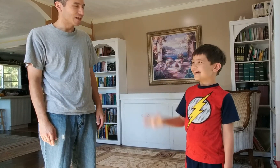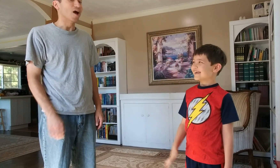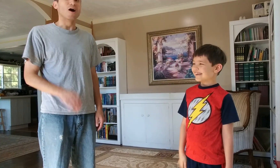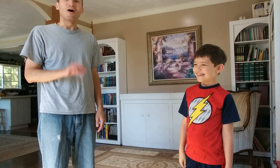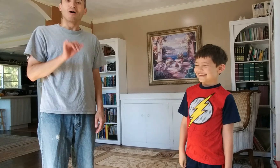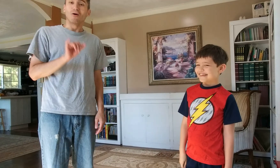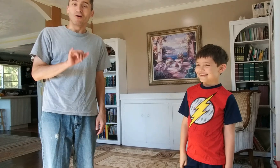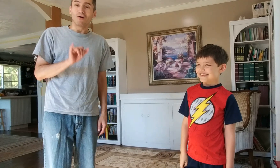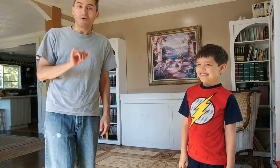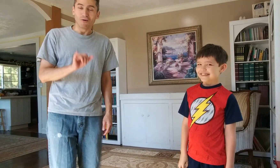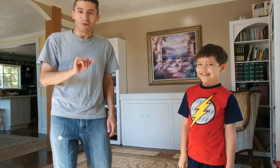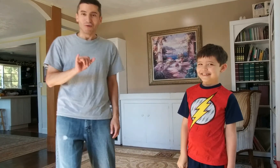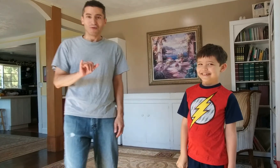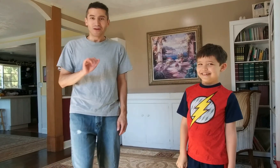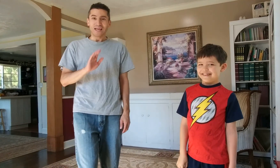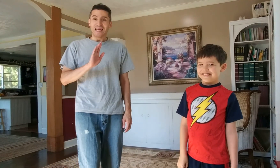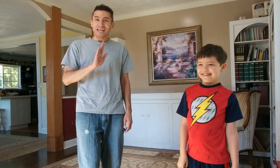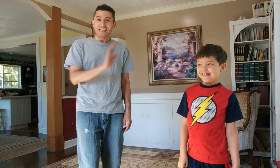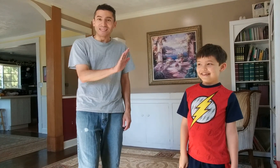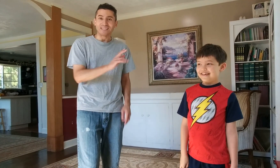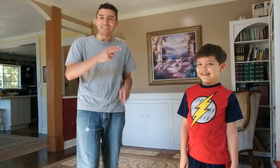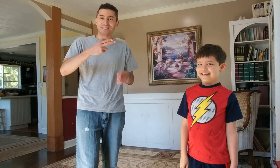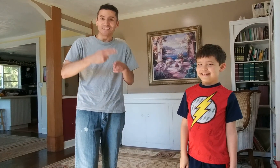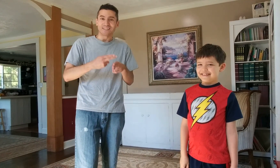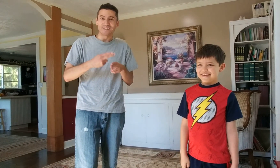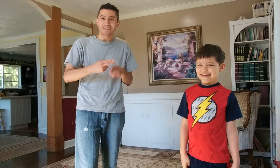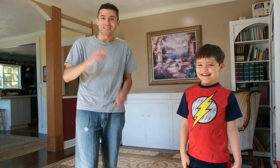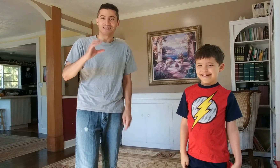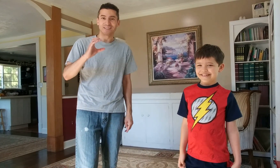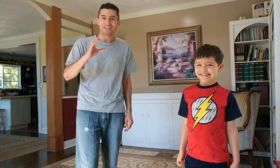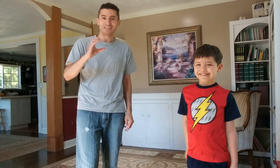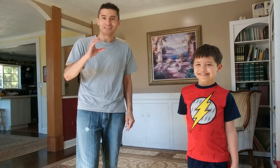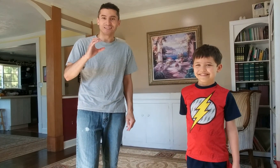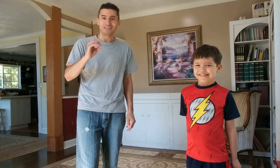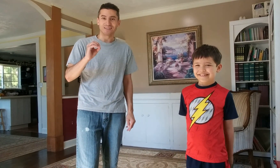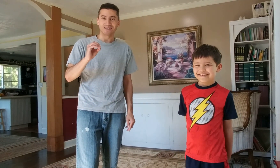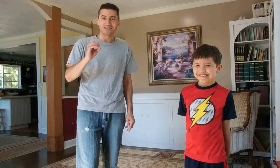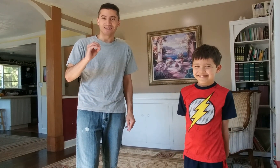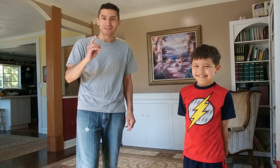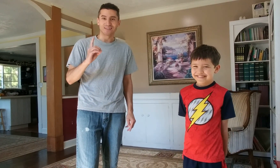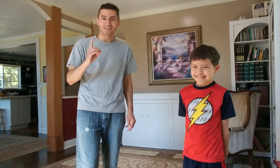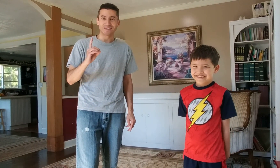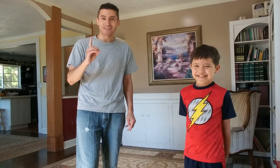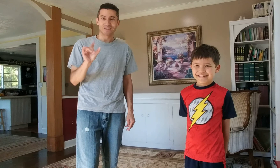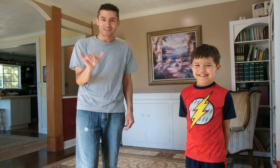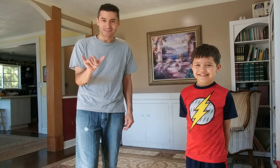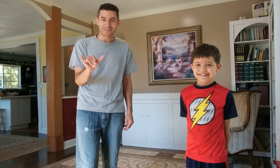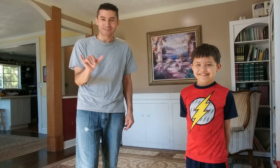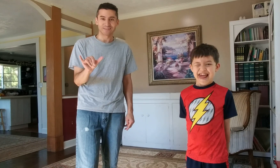OH I SEE. HIS NAME C-O-D-Y.